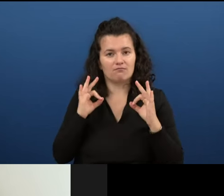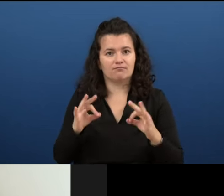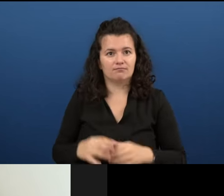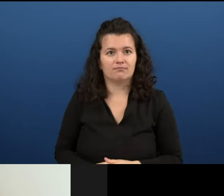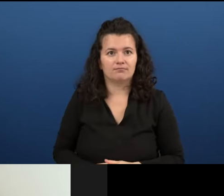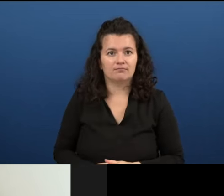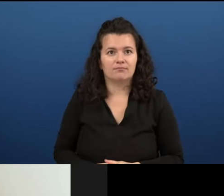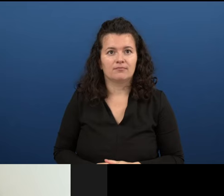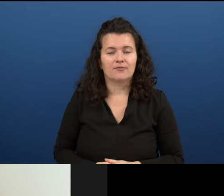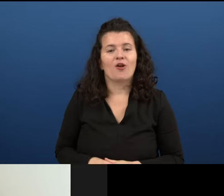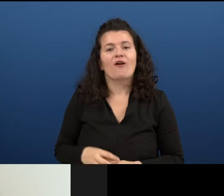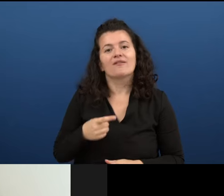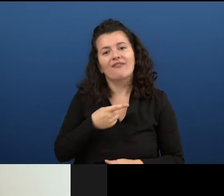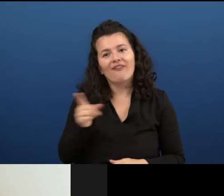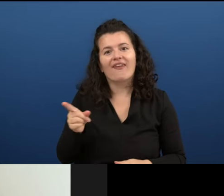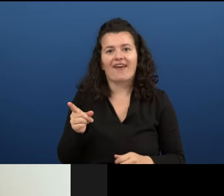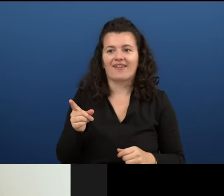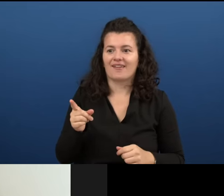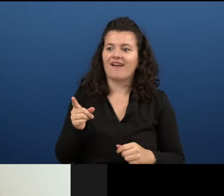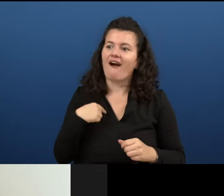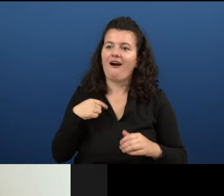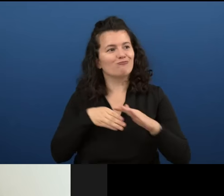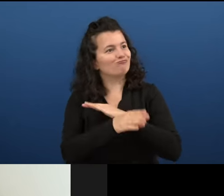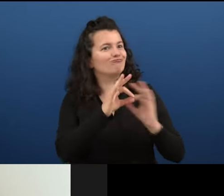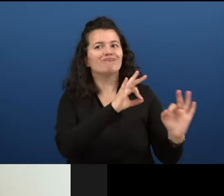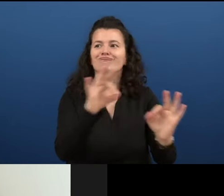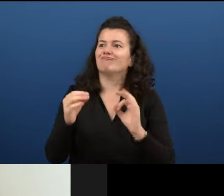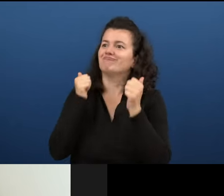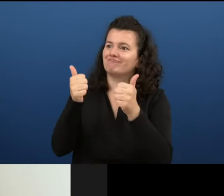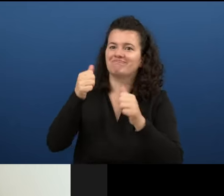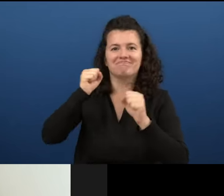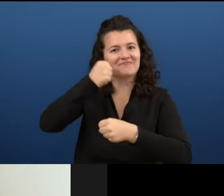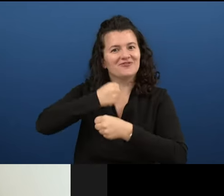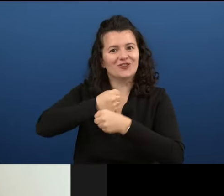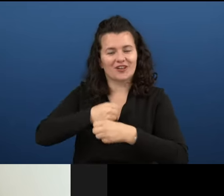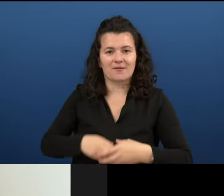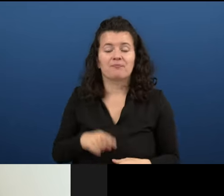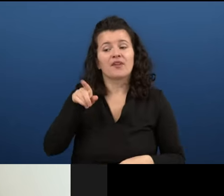10:47:40 they can be. We also have flexible working hours for our staff with disabilities